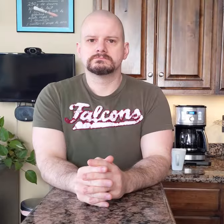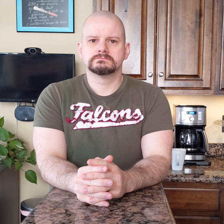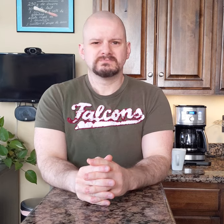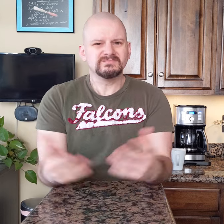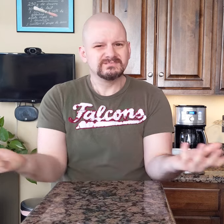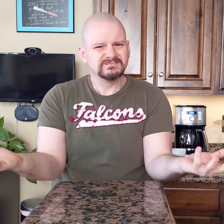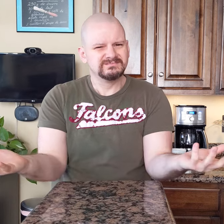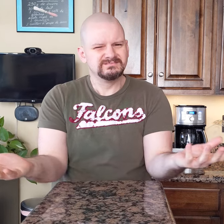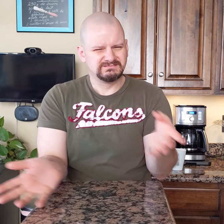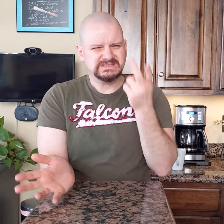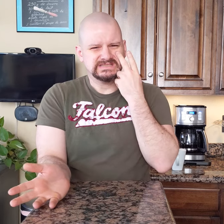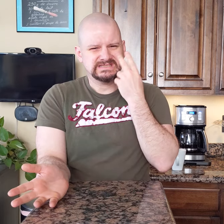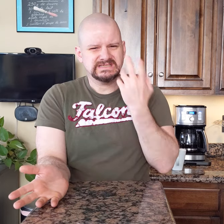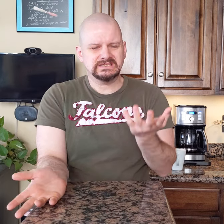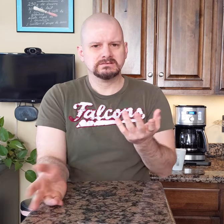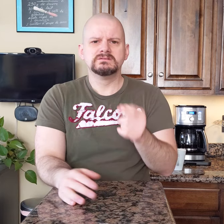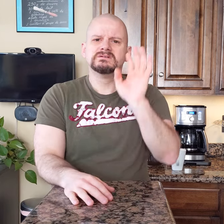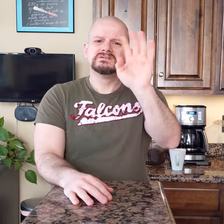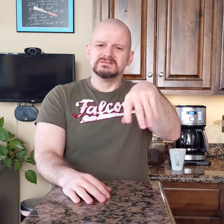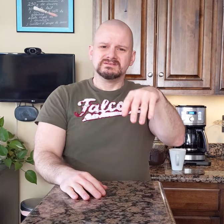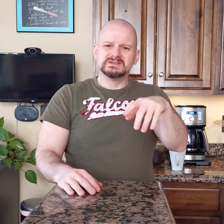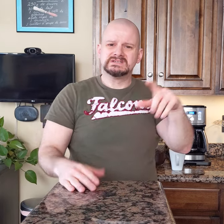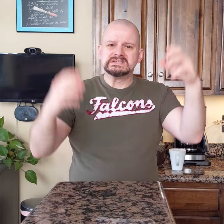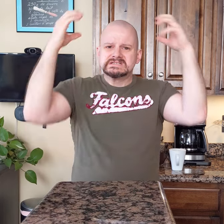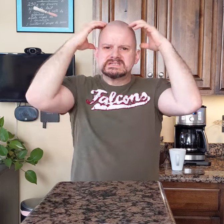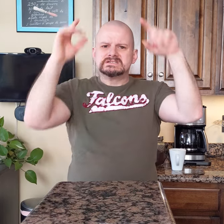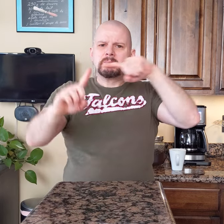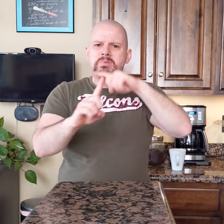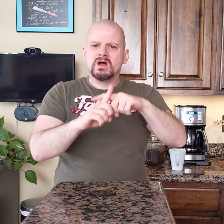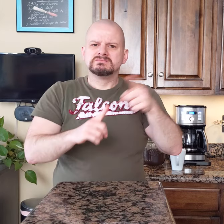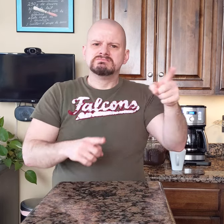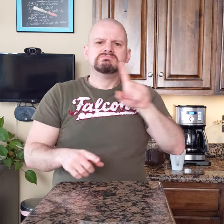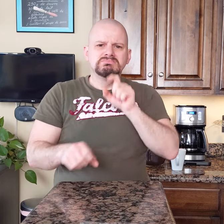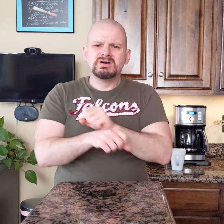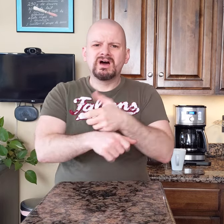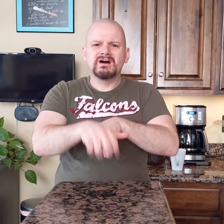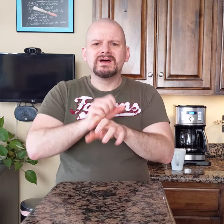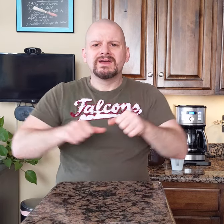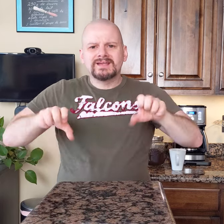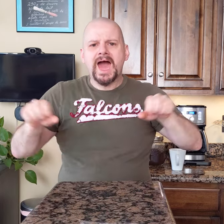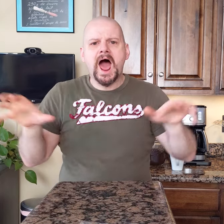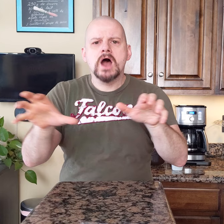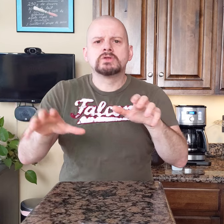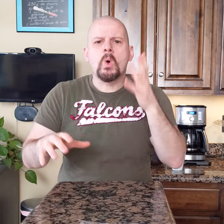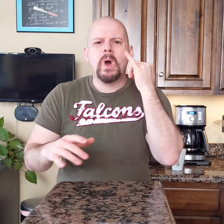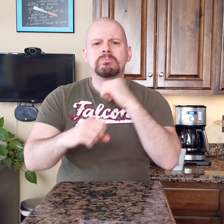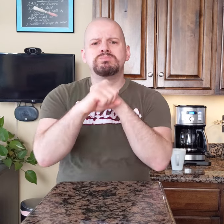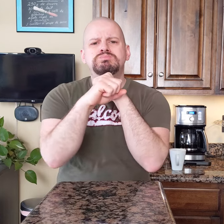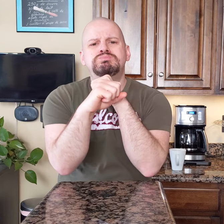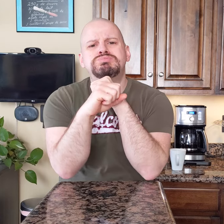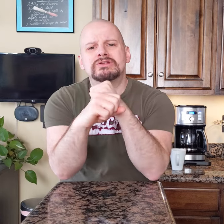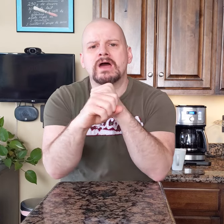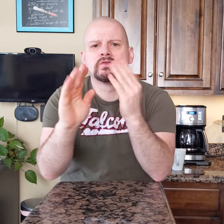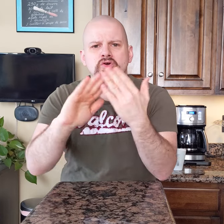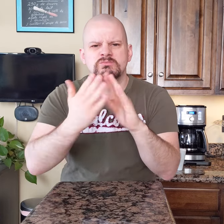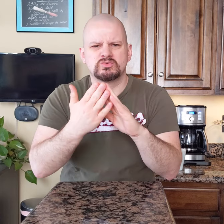Did you see that? Disney is seriously taking an action to protect the community,